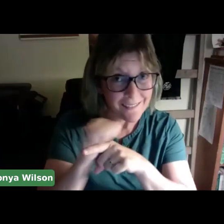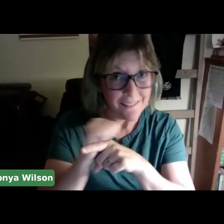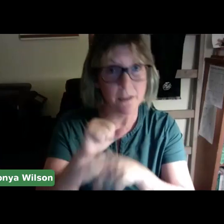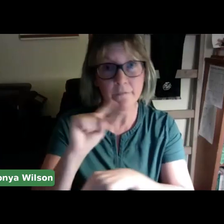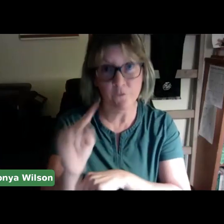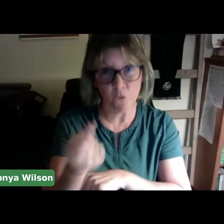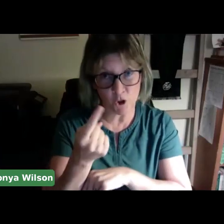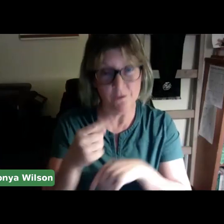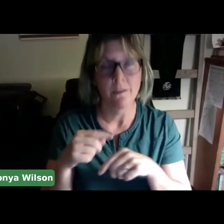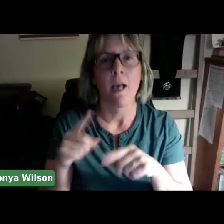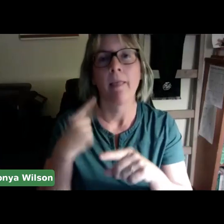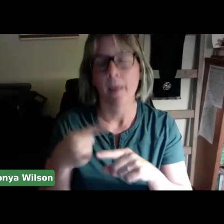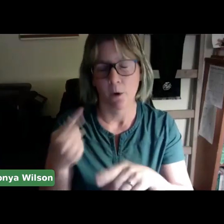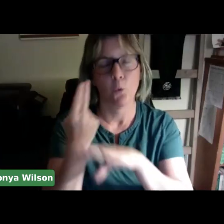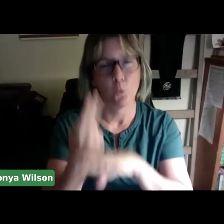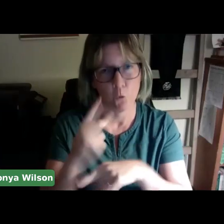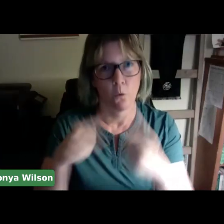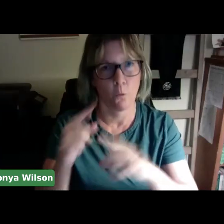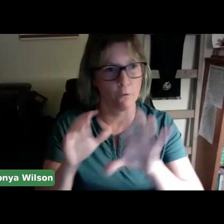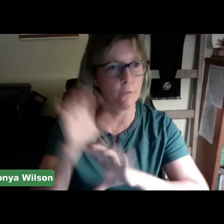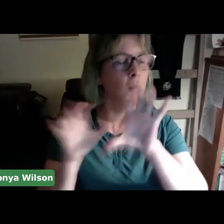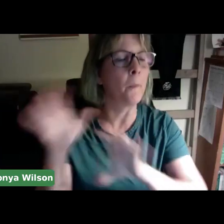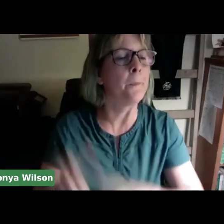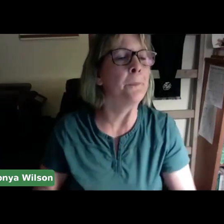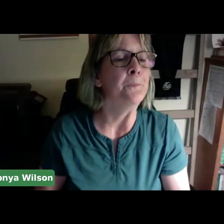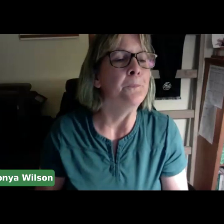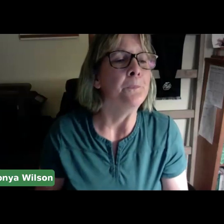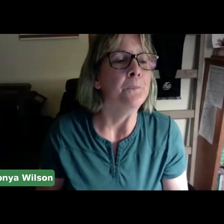What works best for that climber and then practice it.